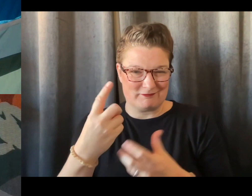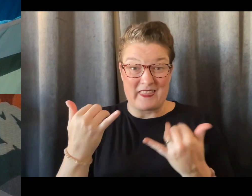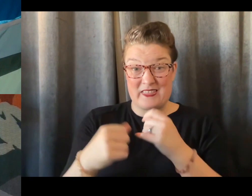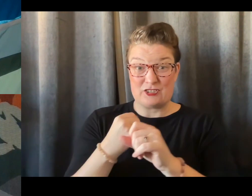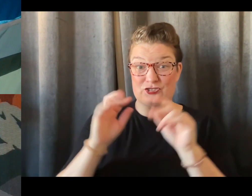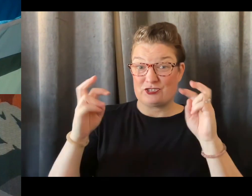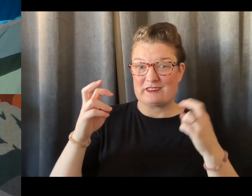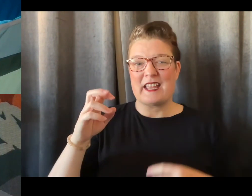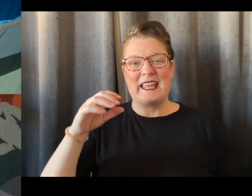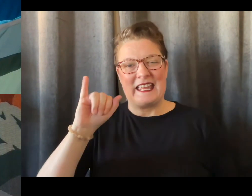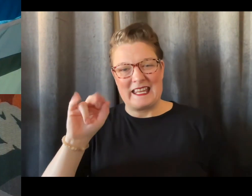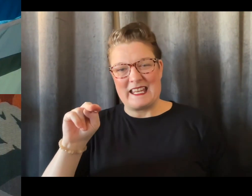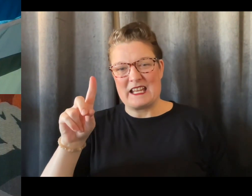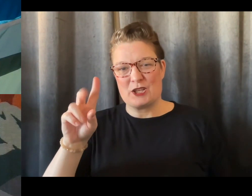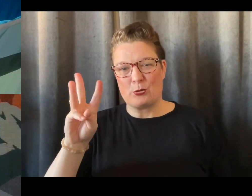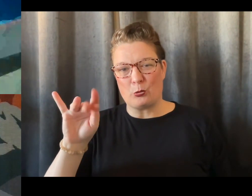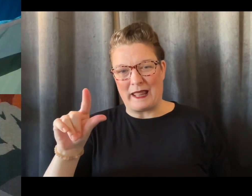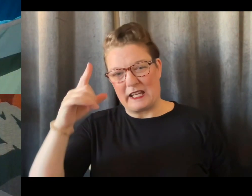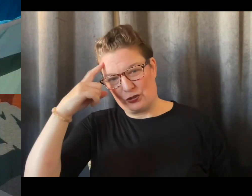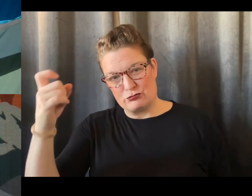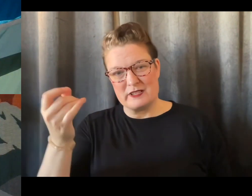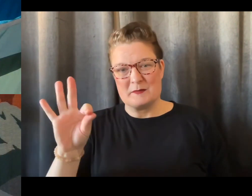The podcast usually comes out at the beginning of each Hebrew month and